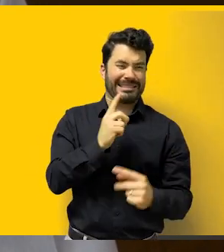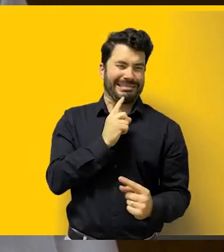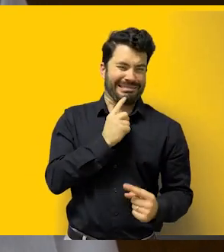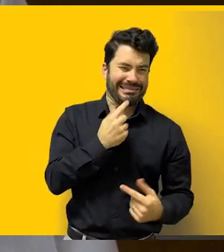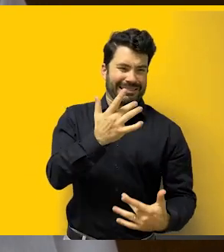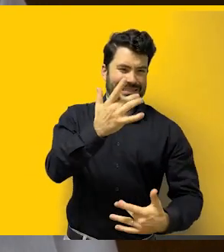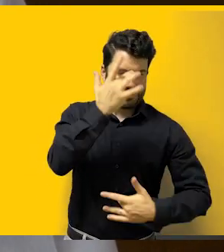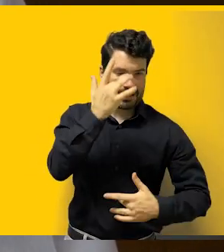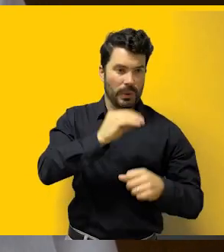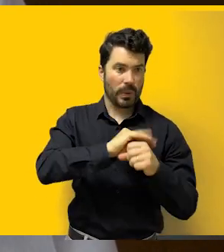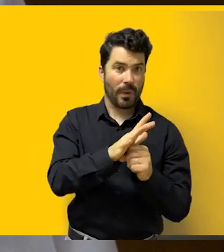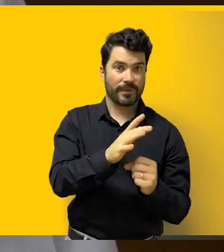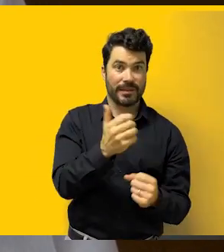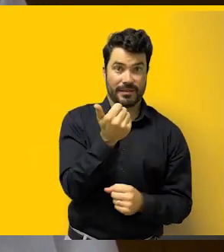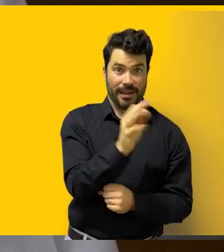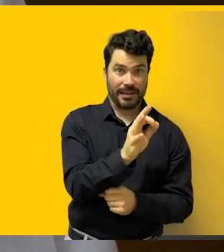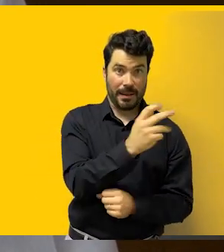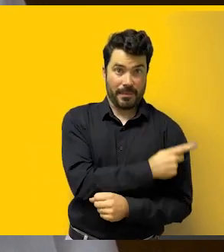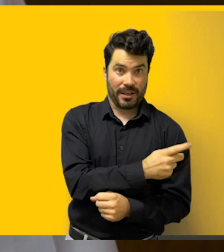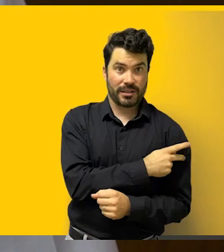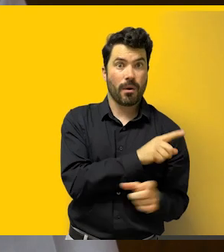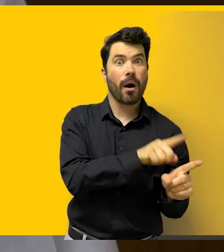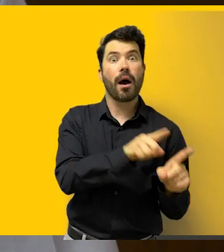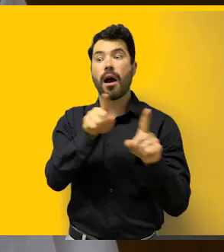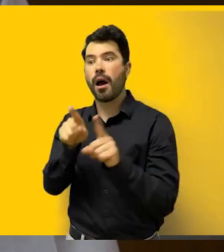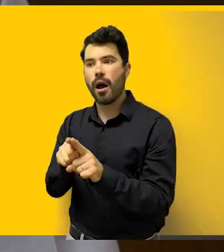on all three campuses in Flint, Dearborn, and Ann Arbor,